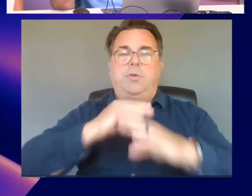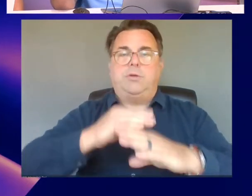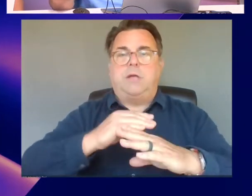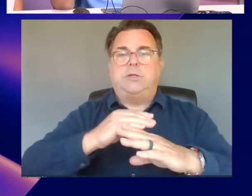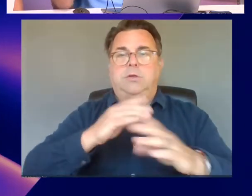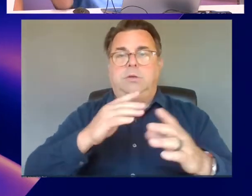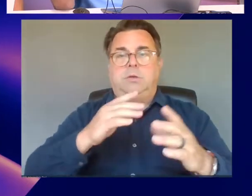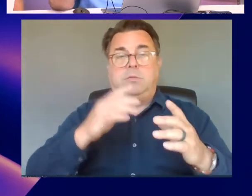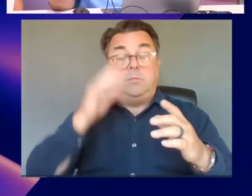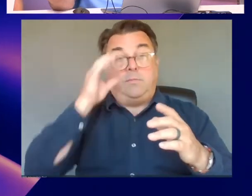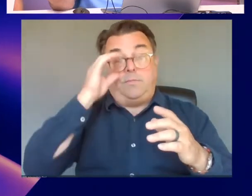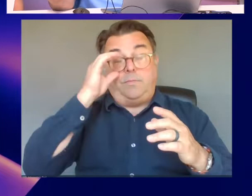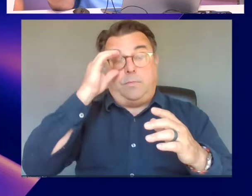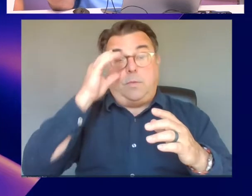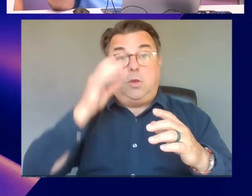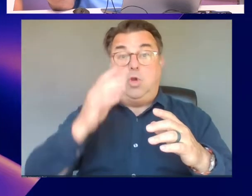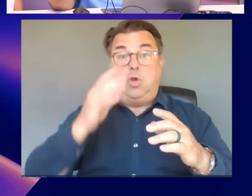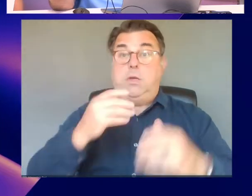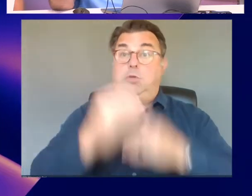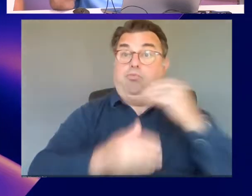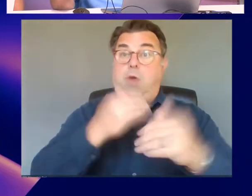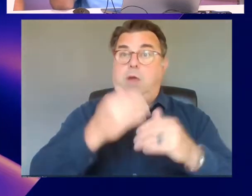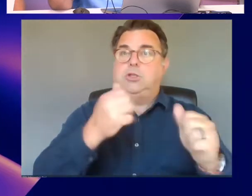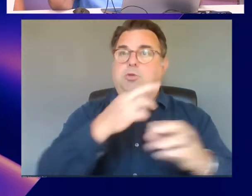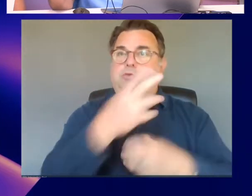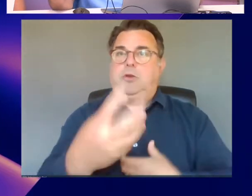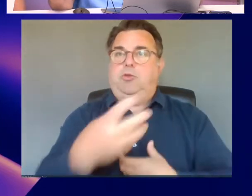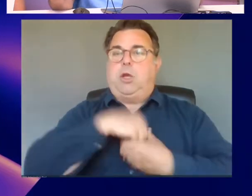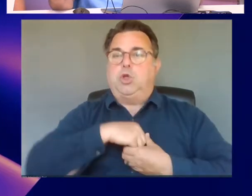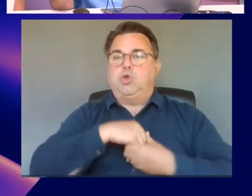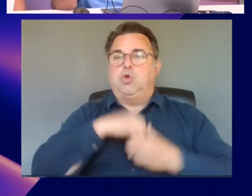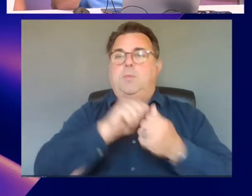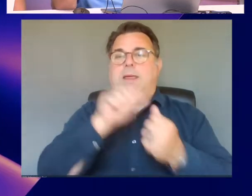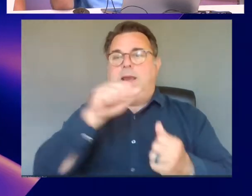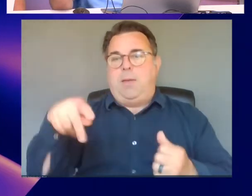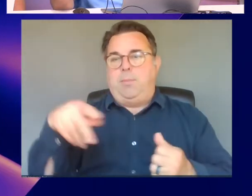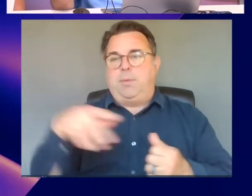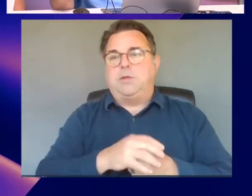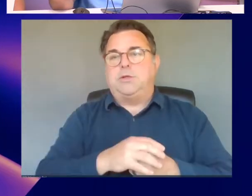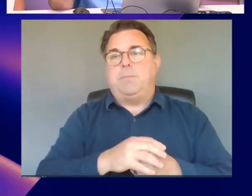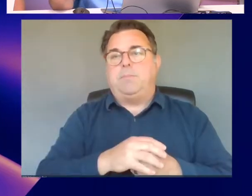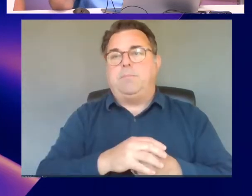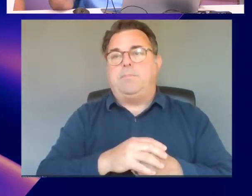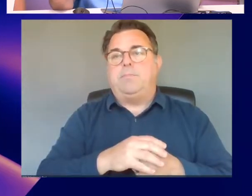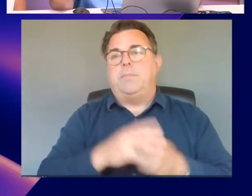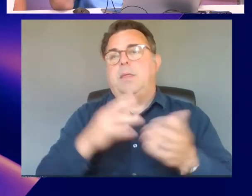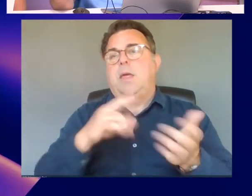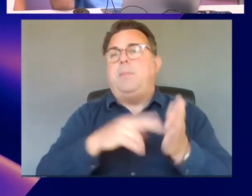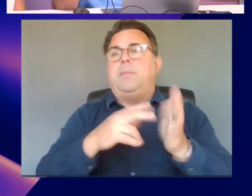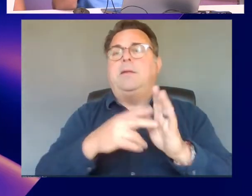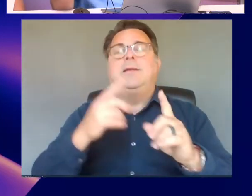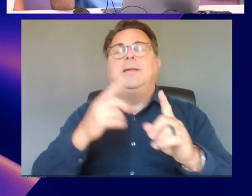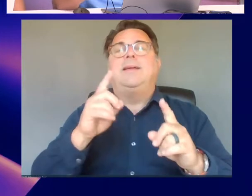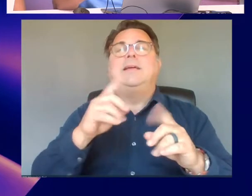so that it is ready to consume into your application. Right. - Right? And then, destination, right? I mean, destination could be anything here.